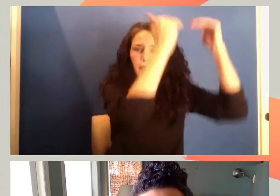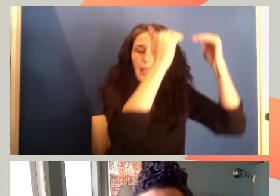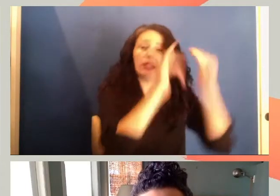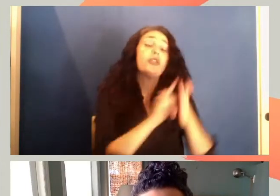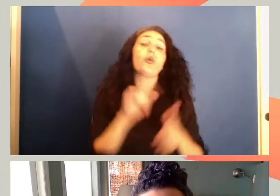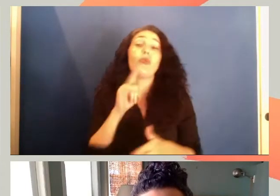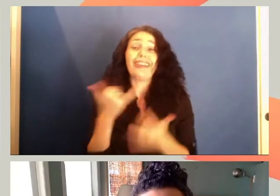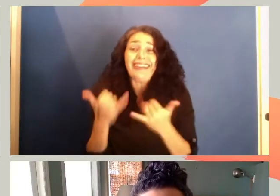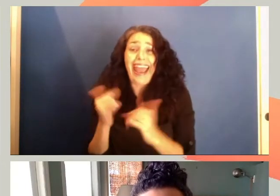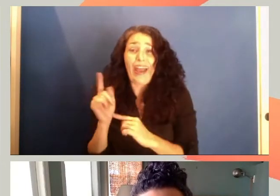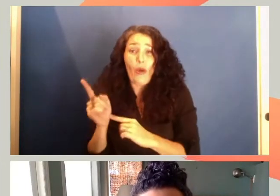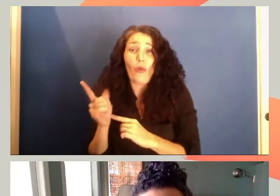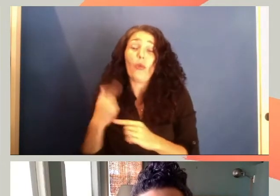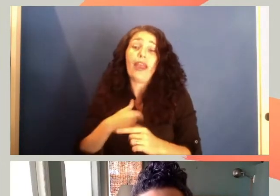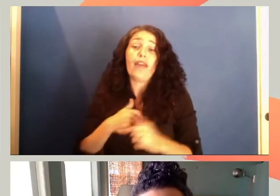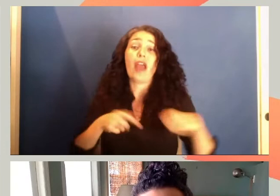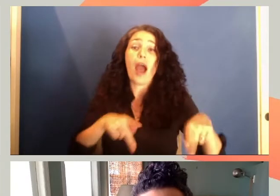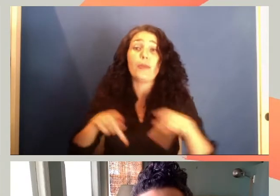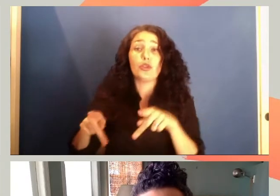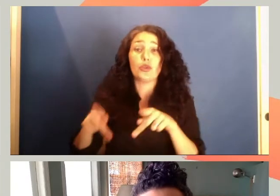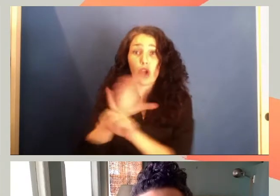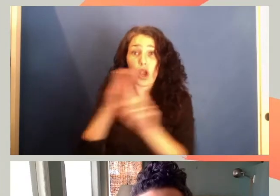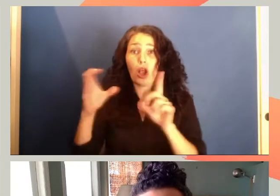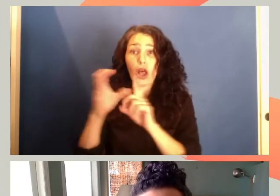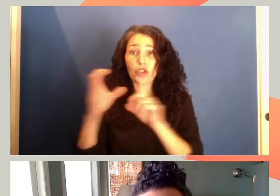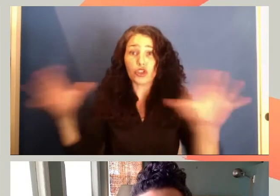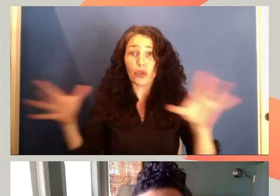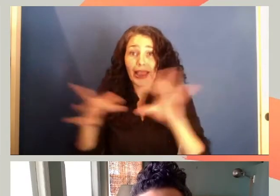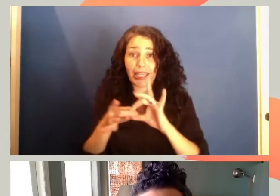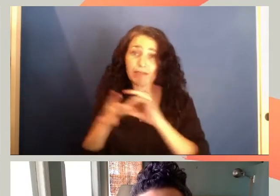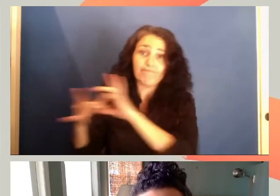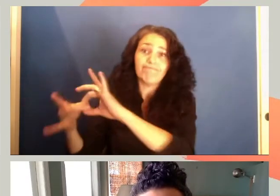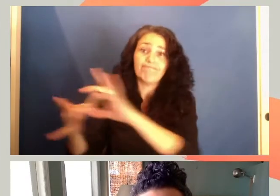we have an opportunity culturally, to make ourselves over,